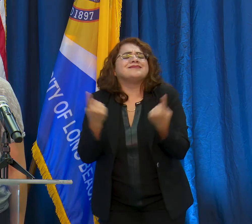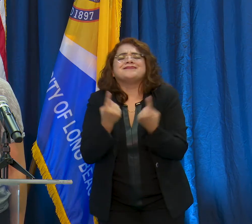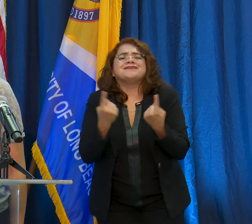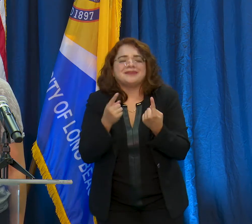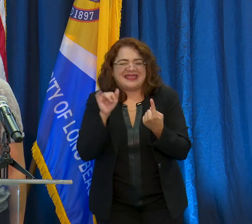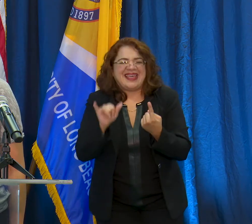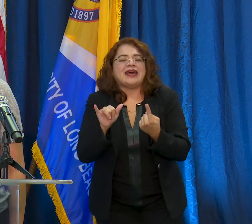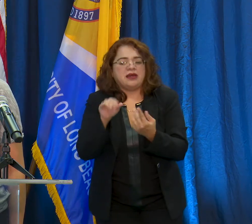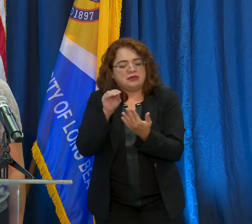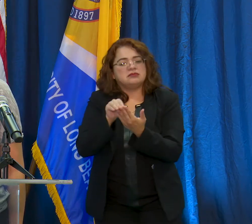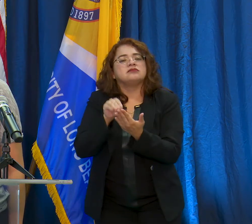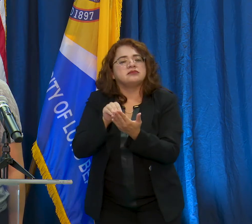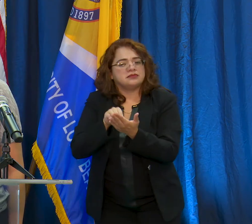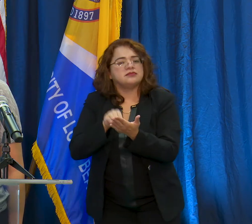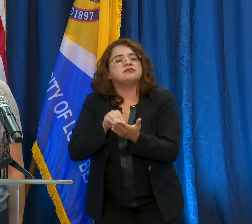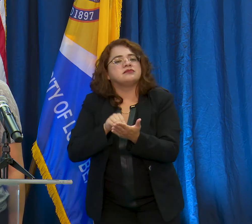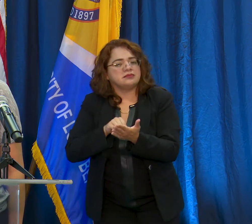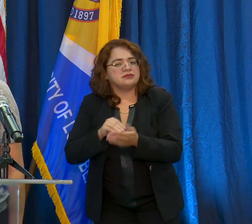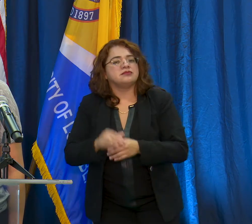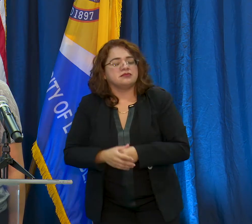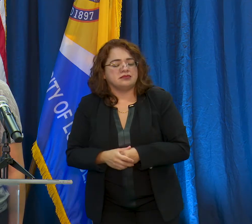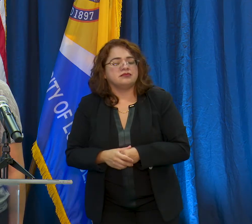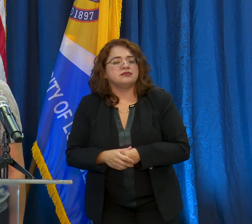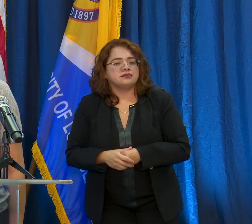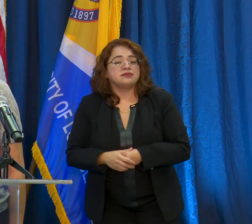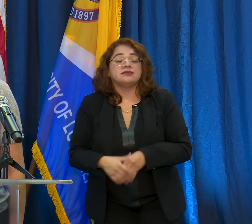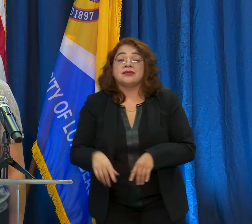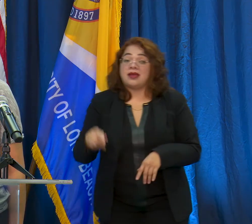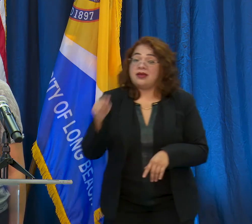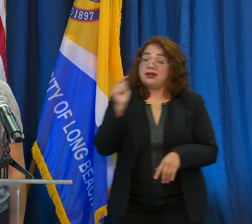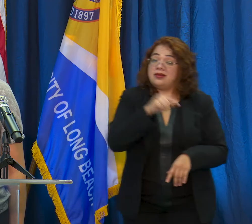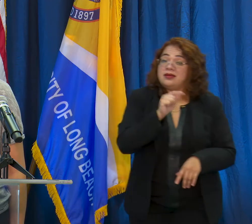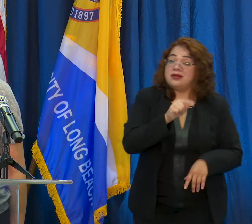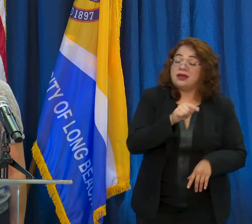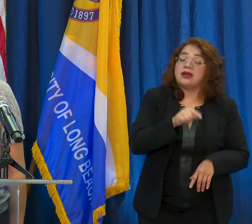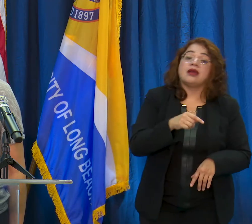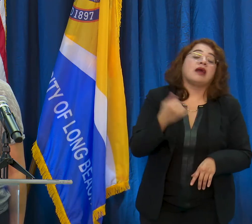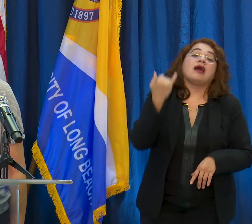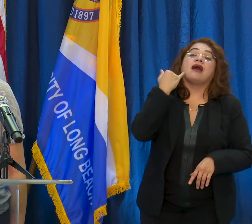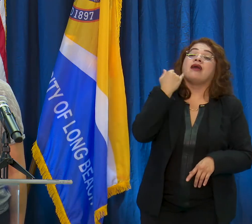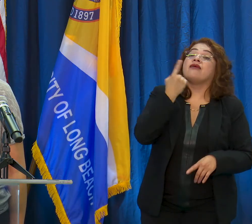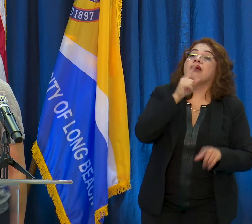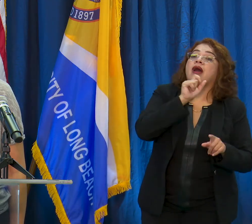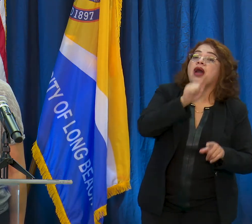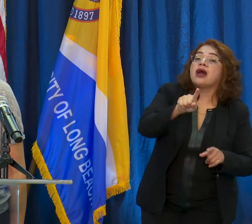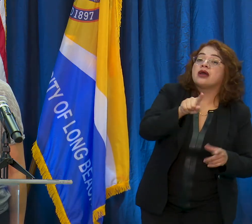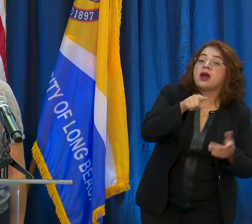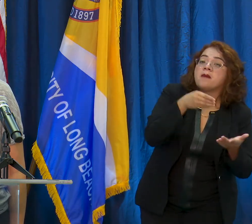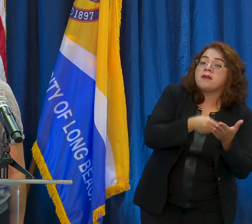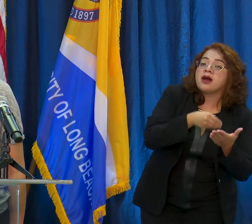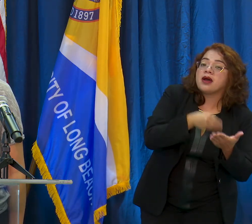If anybody is asking you for anything having to do with money,